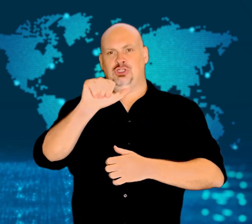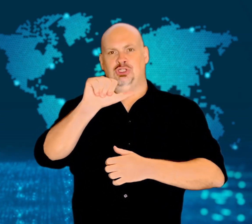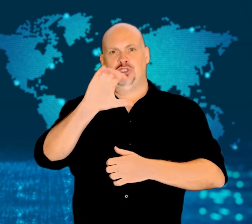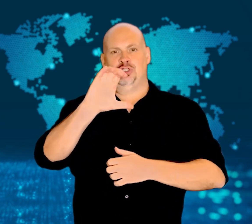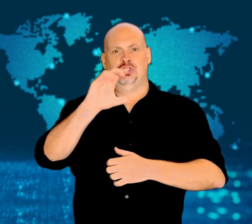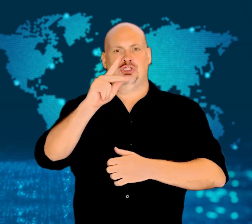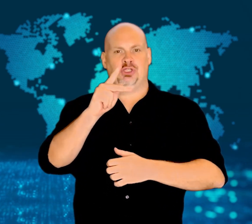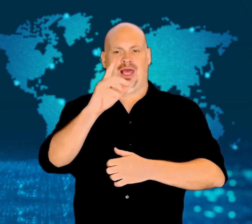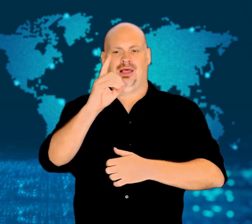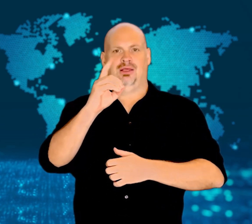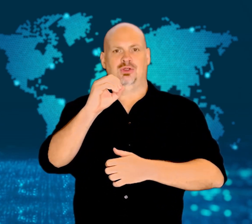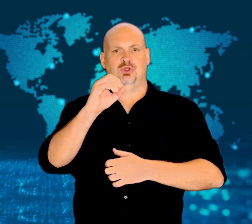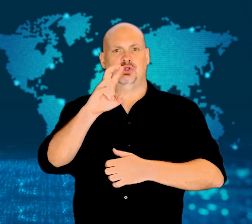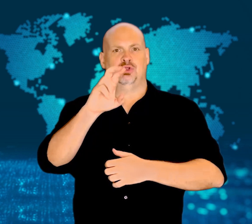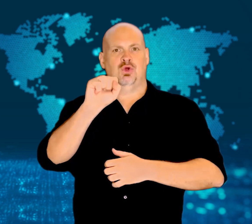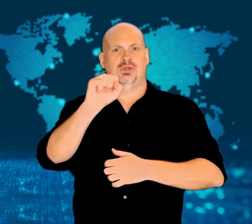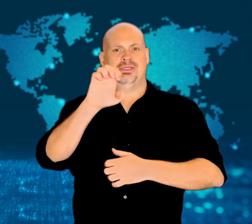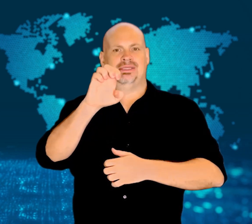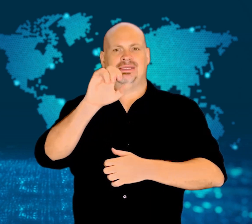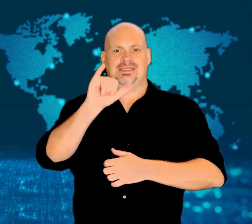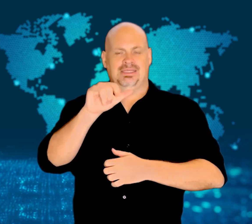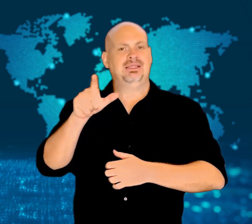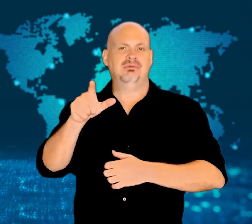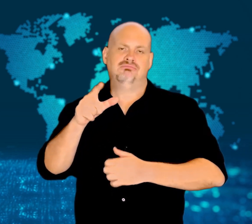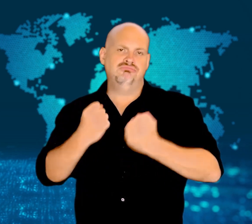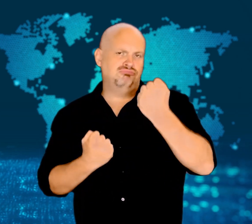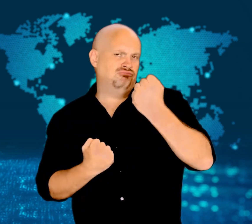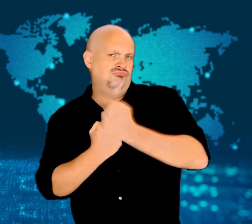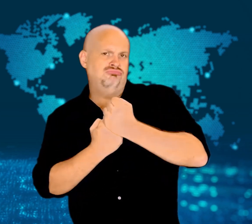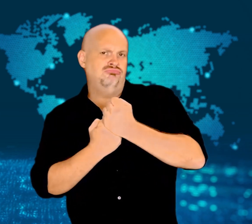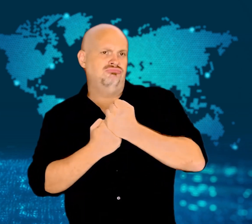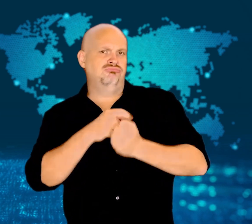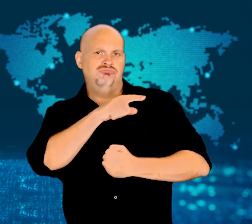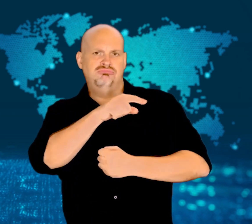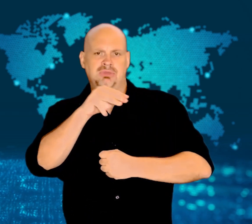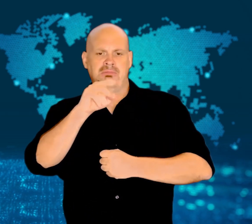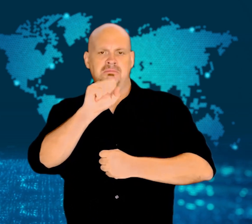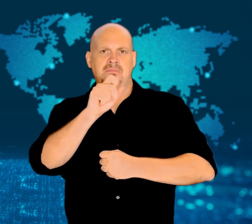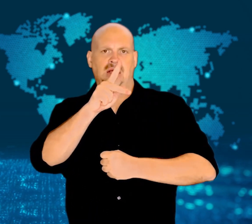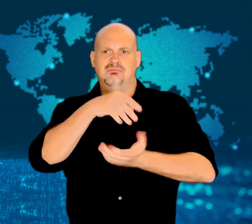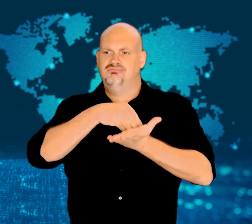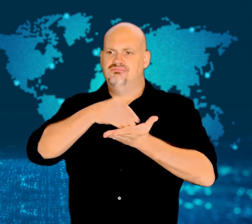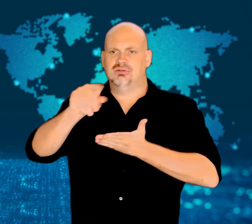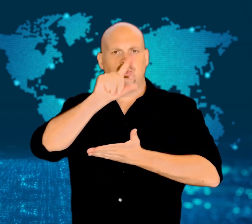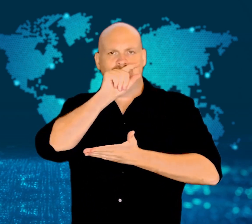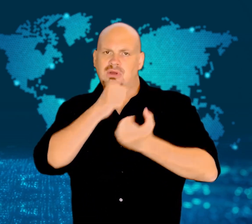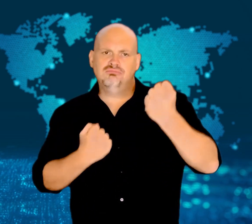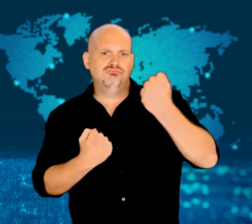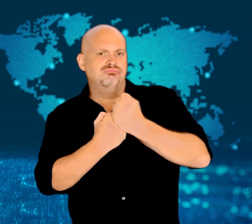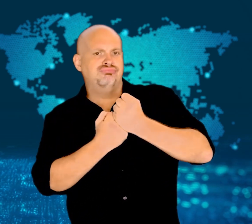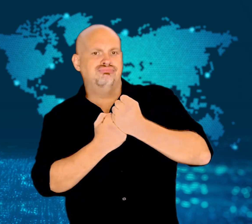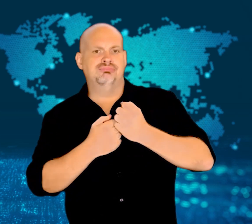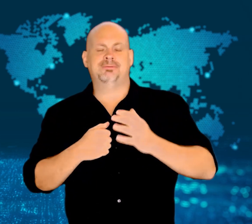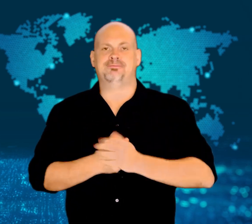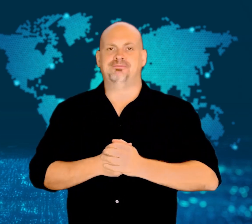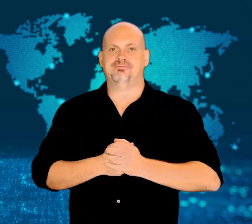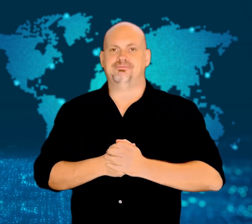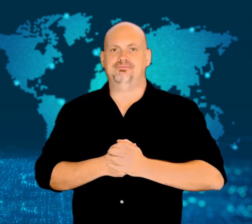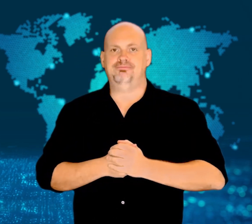Despite the criticism, co-founder and former CEO of Twitter,